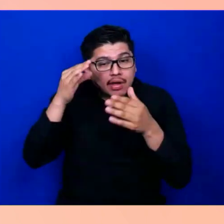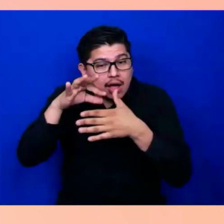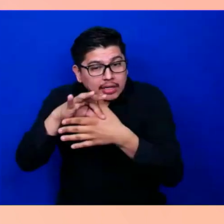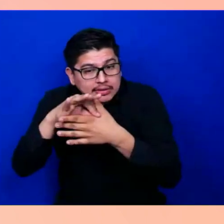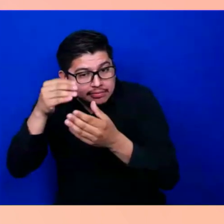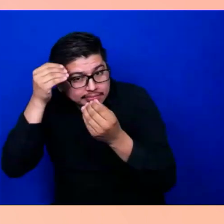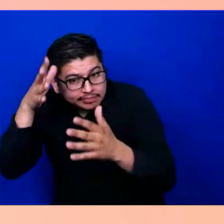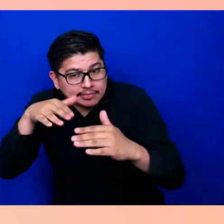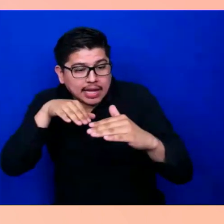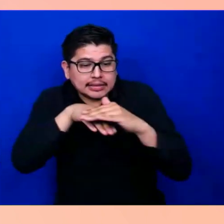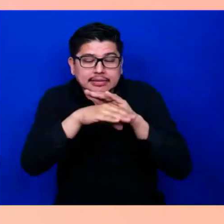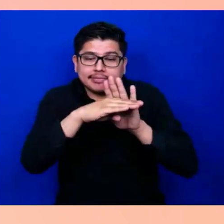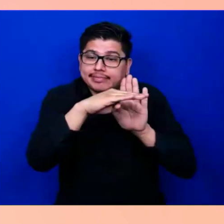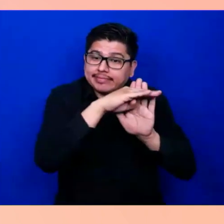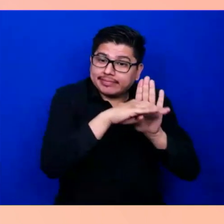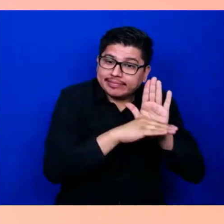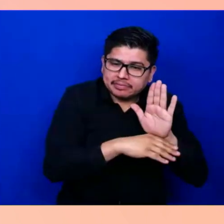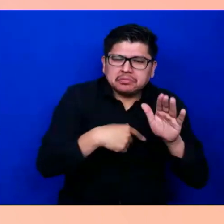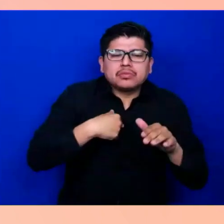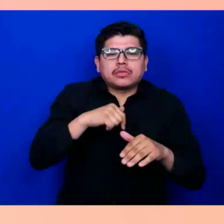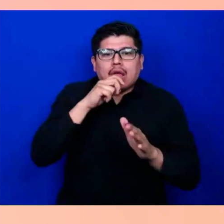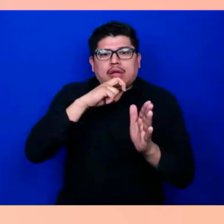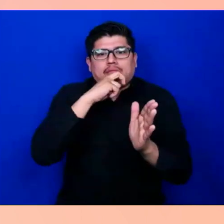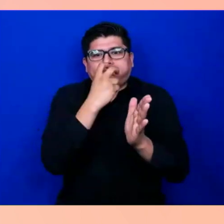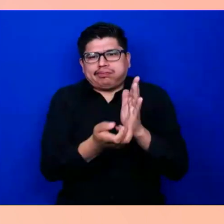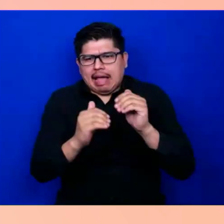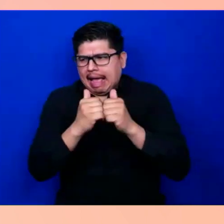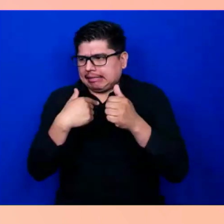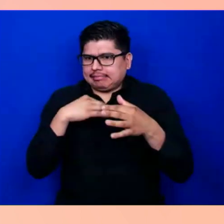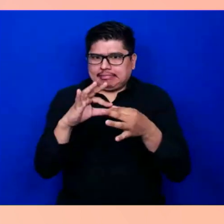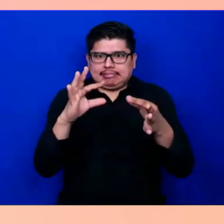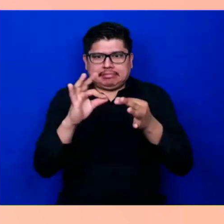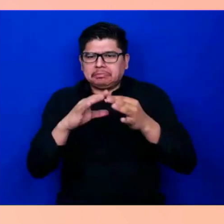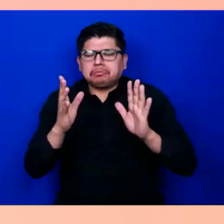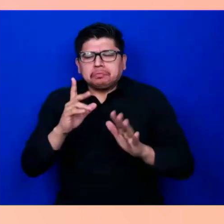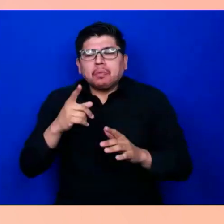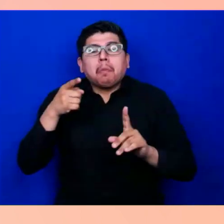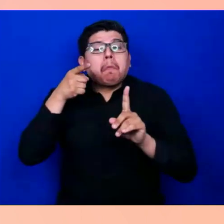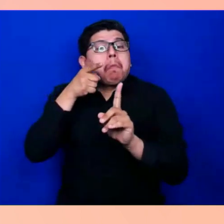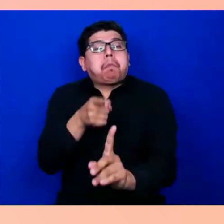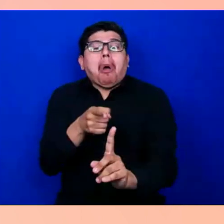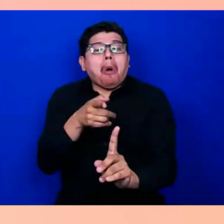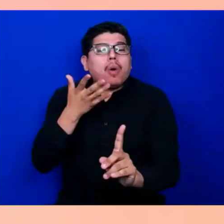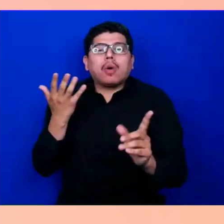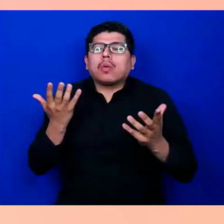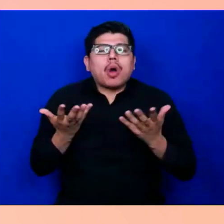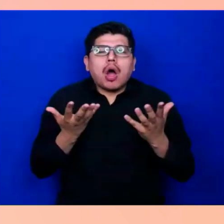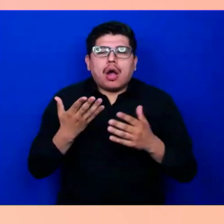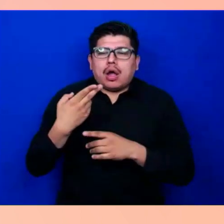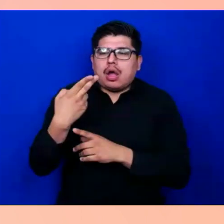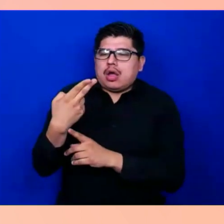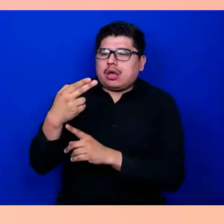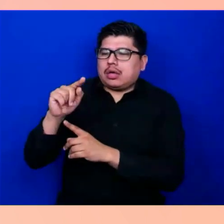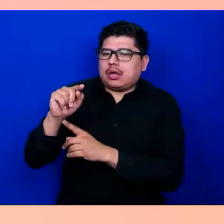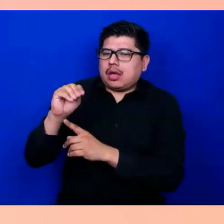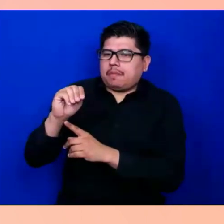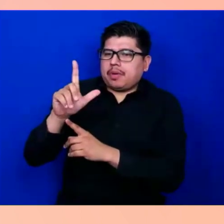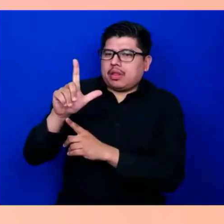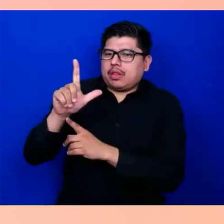WCAG is how I say. But here is a simple HTML page that has a picture of Paris and Anna Button.